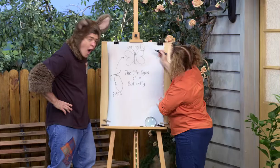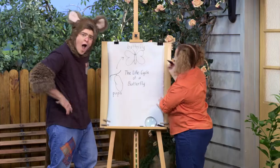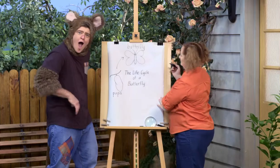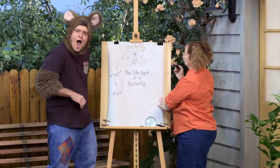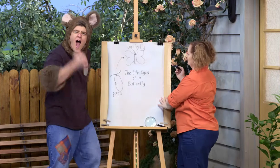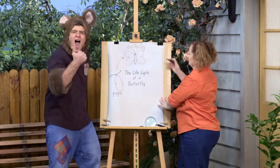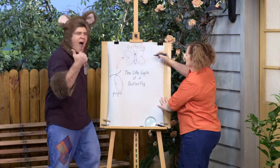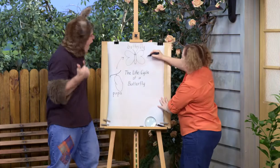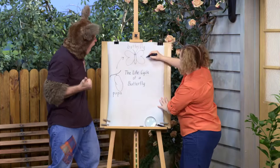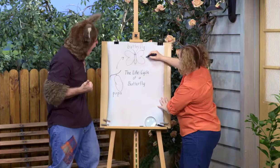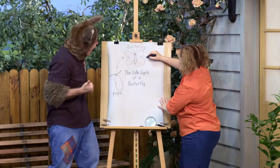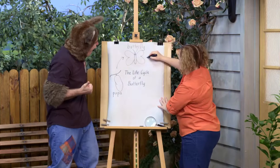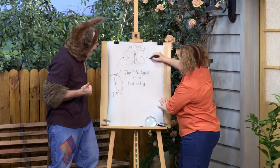Oh, great!